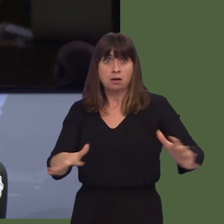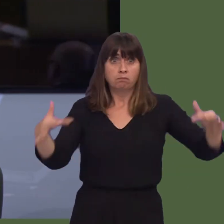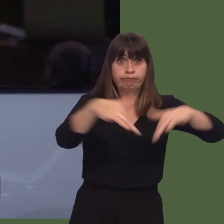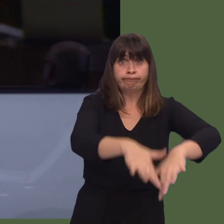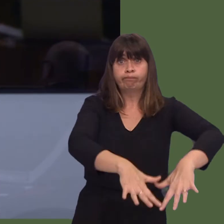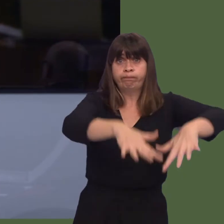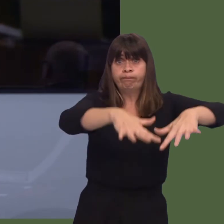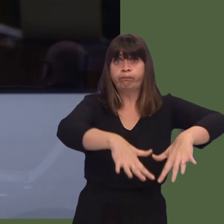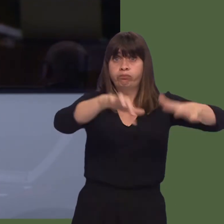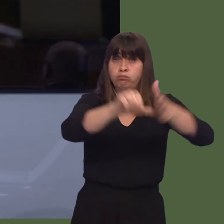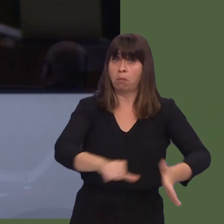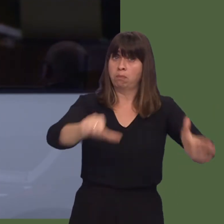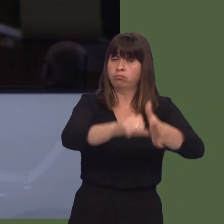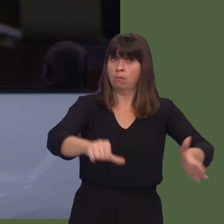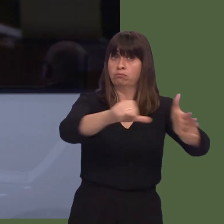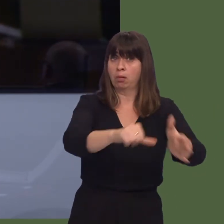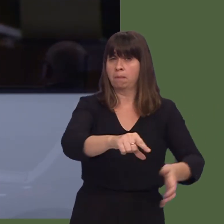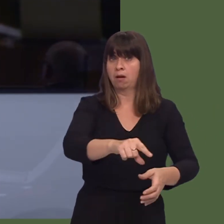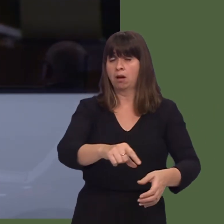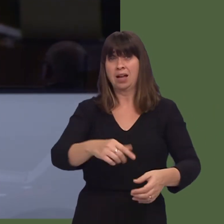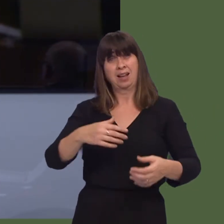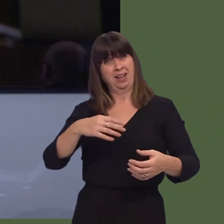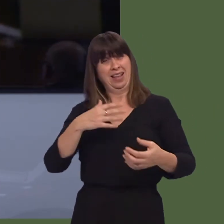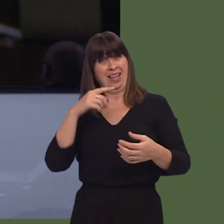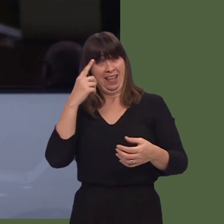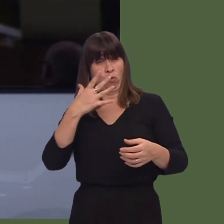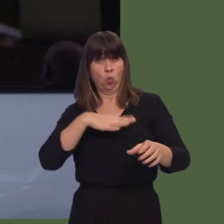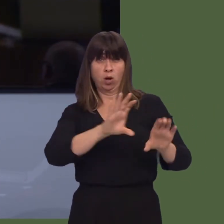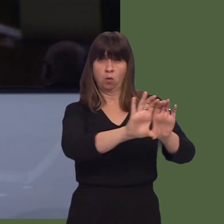A permanent flood wall would now cost in excess of £350,000.